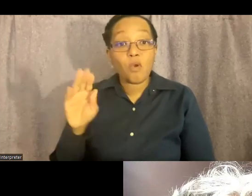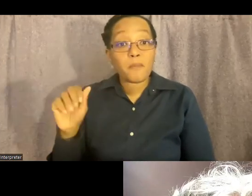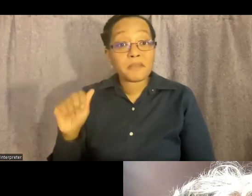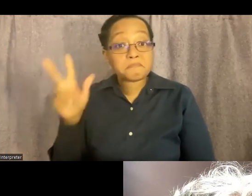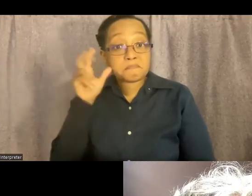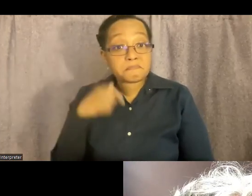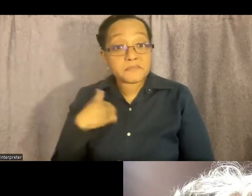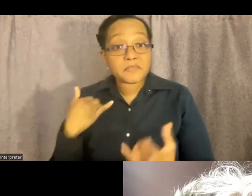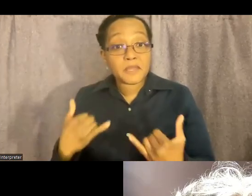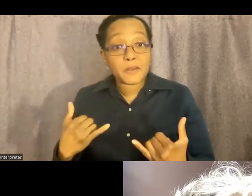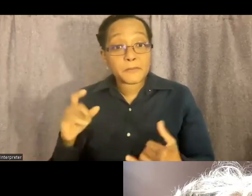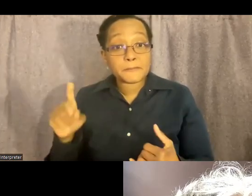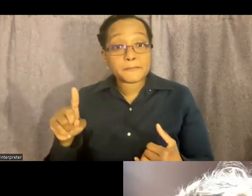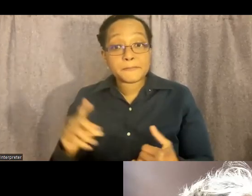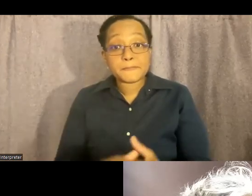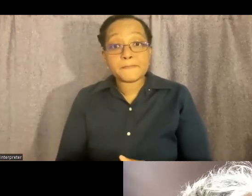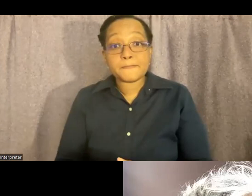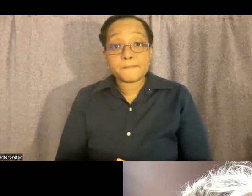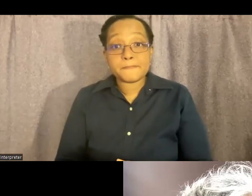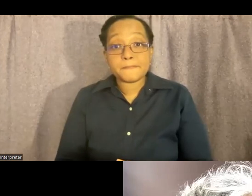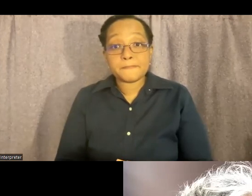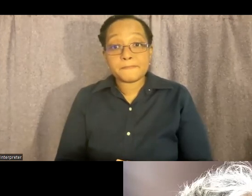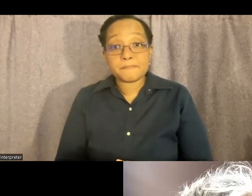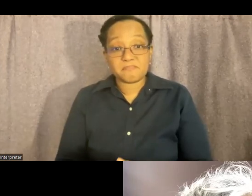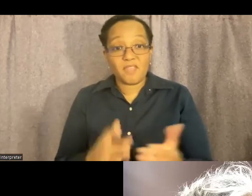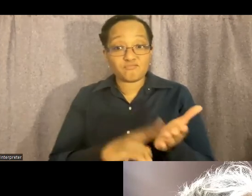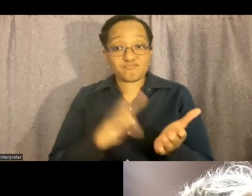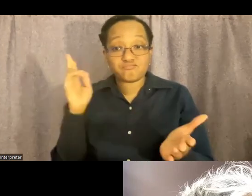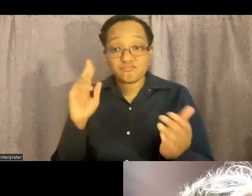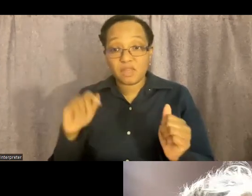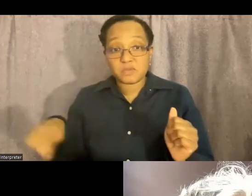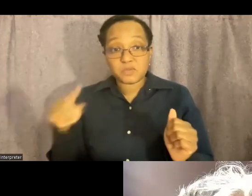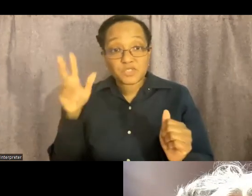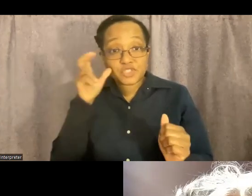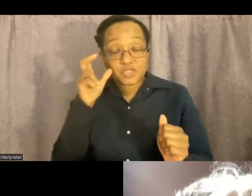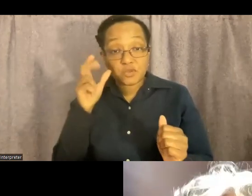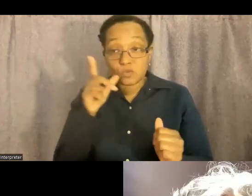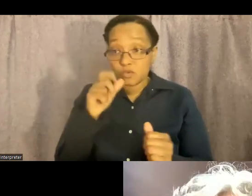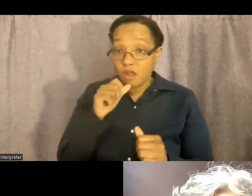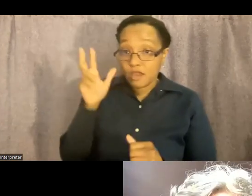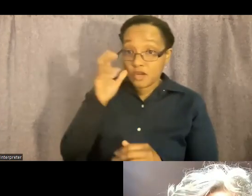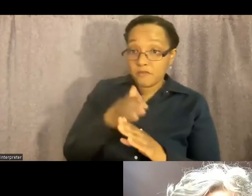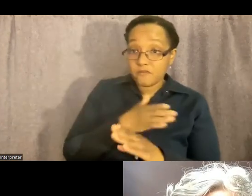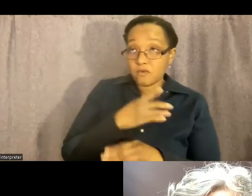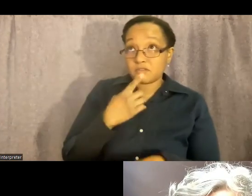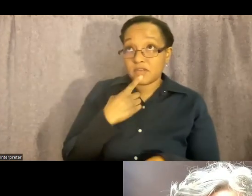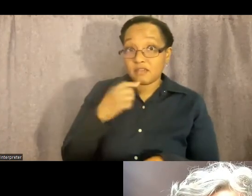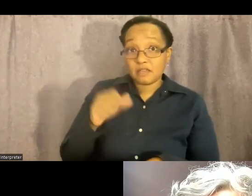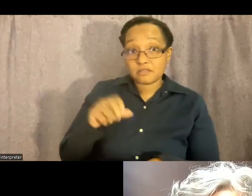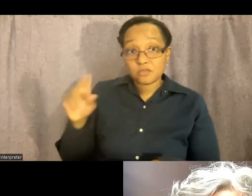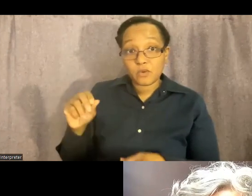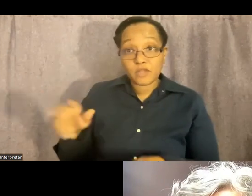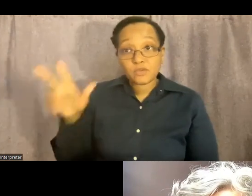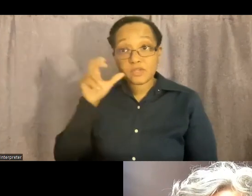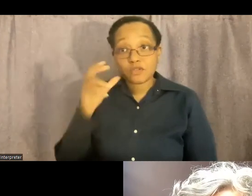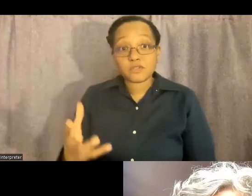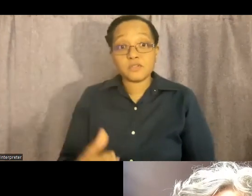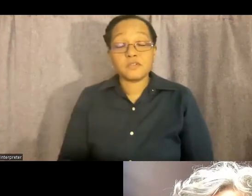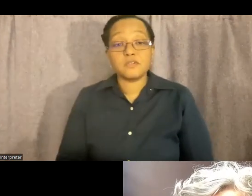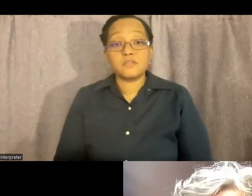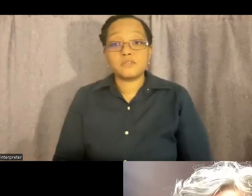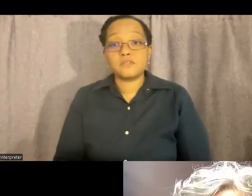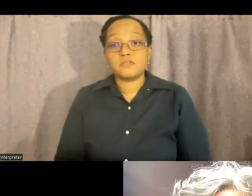Can someone who could not hear before share if you are hearing Roma?